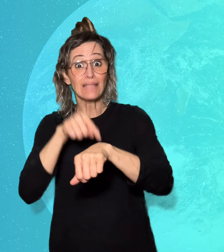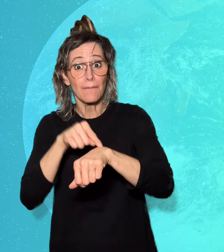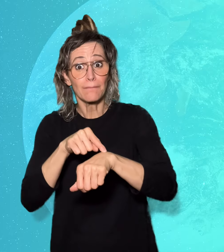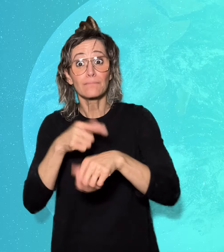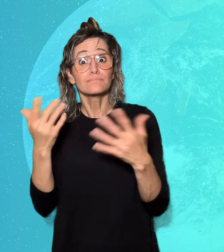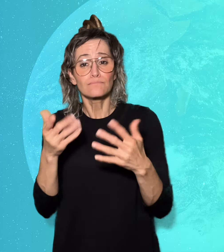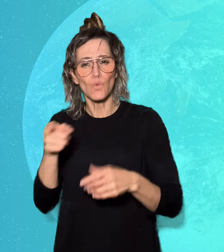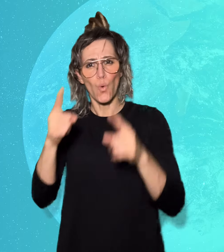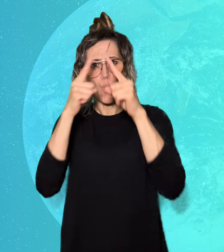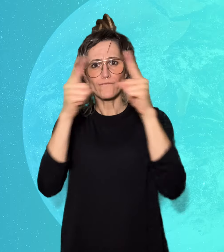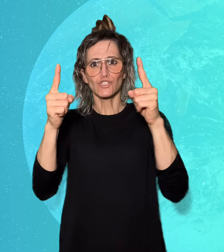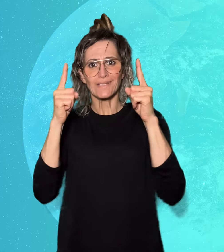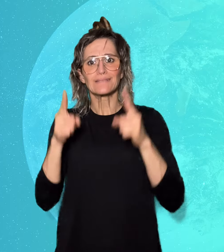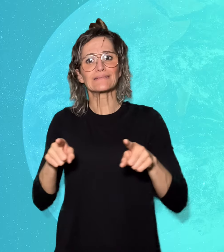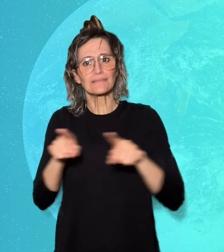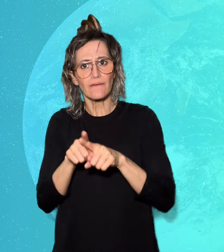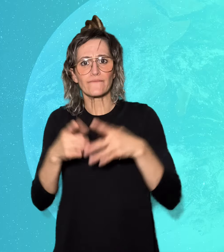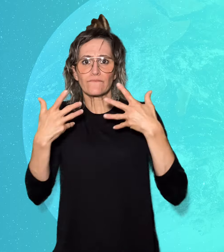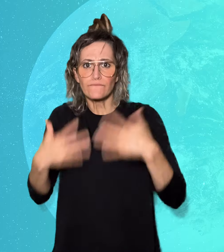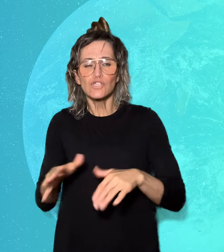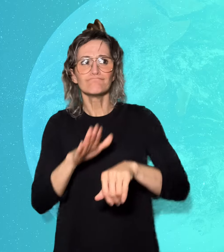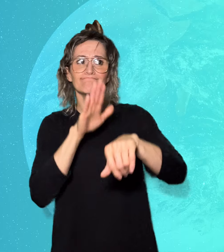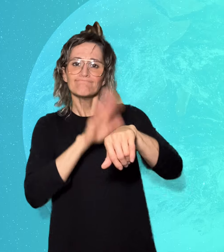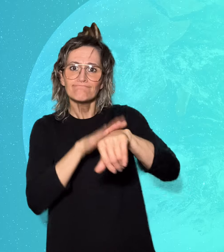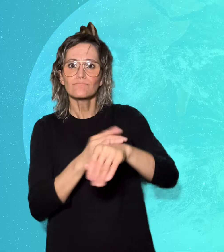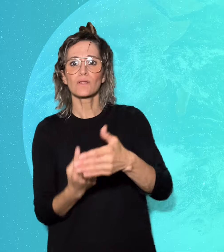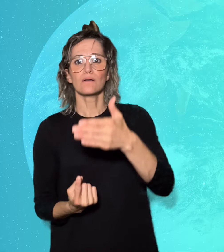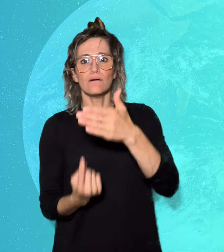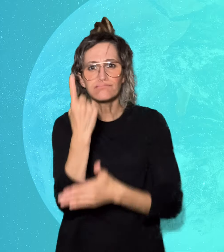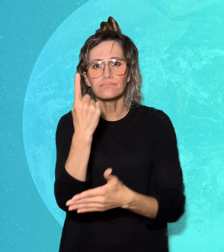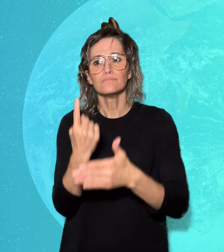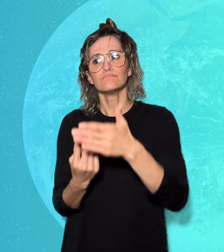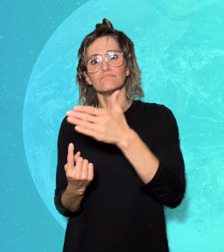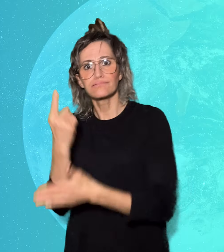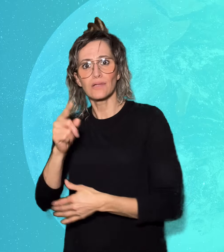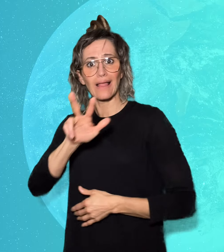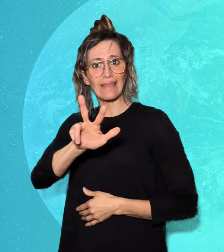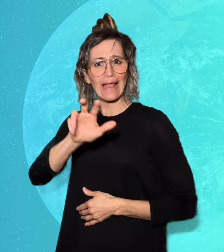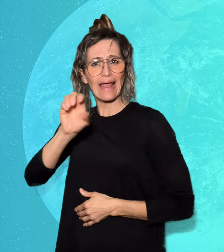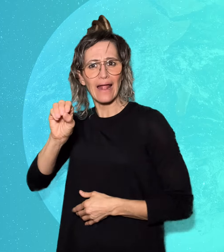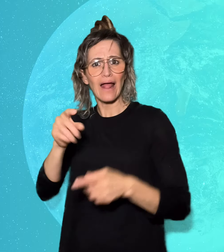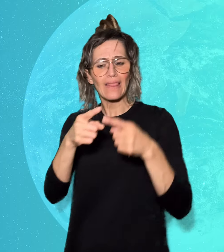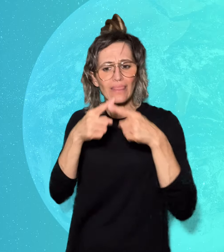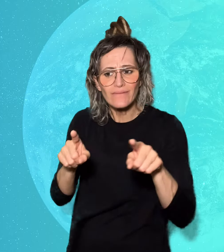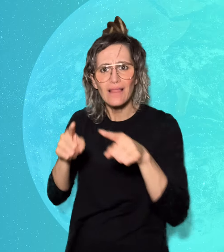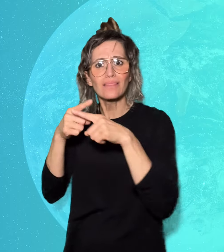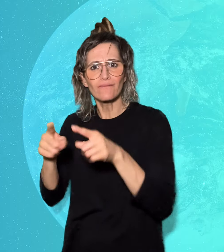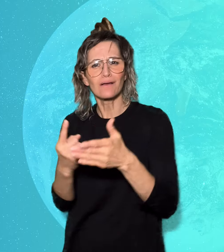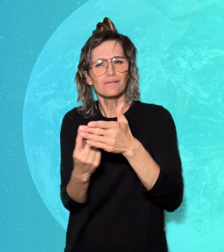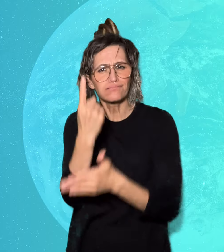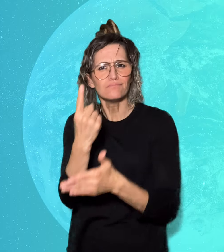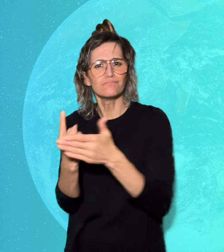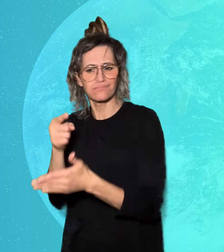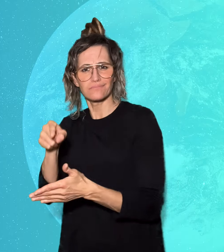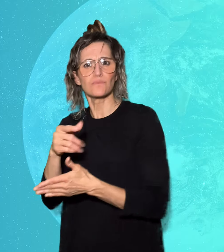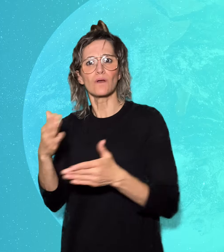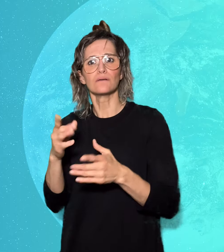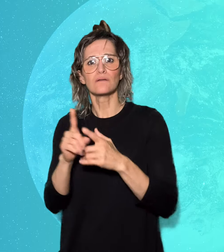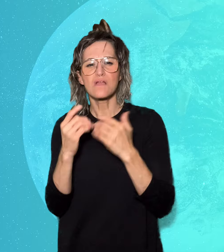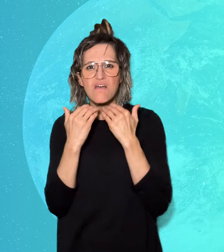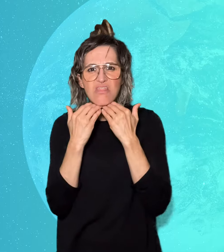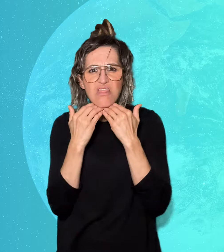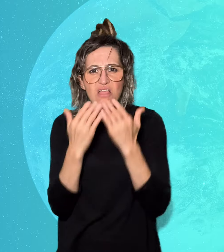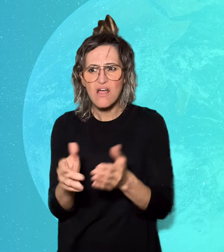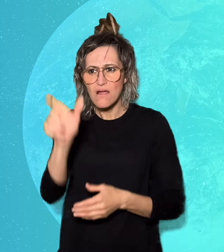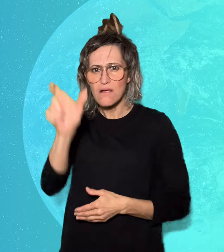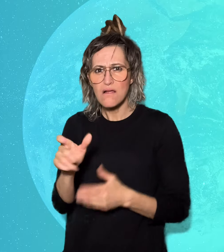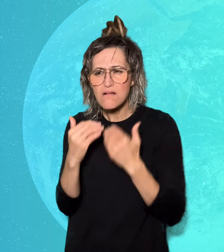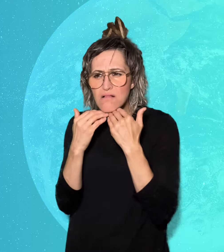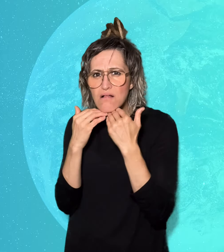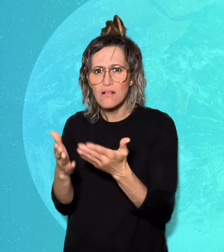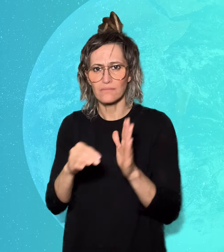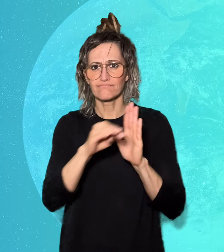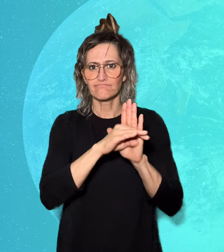30 instances of hate crimes, including property vandalism, robbery,